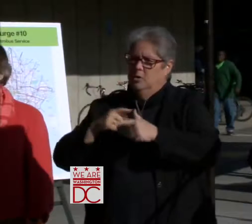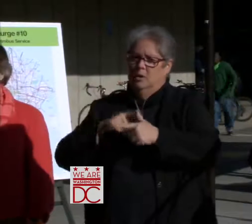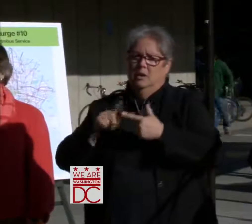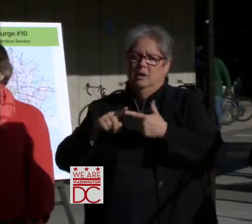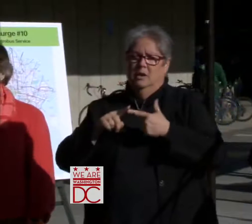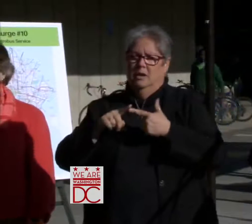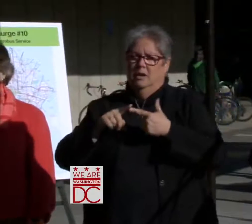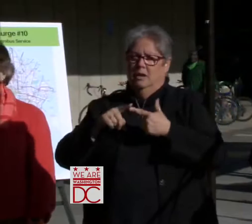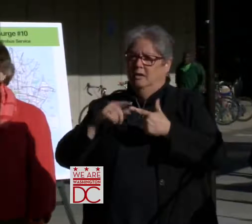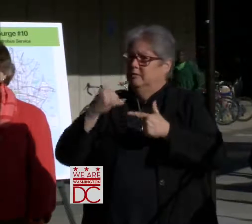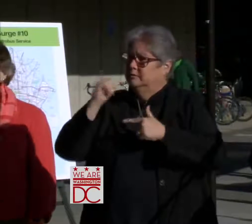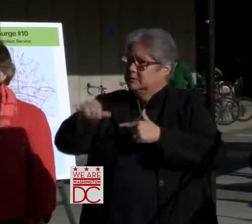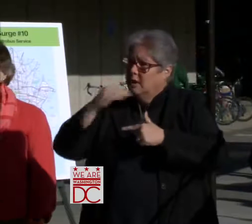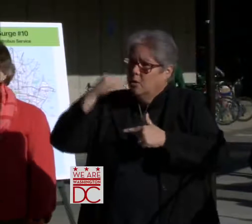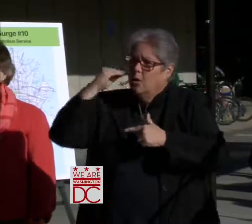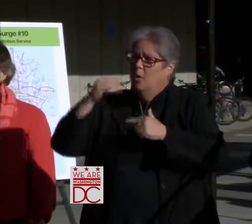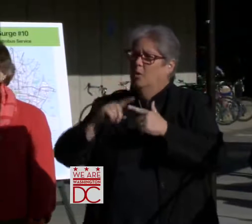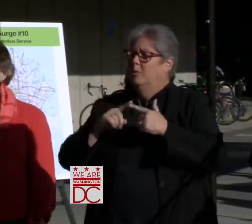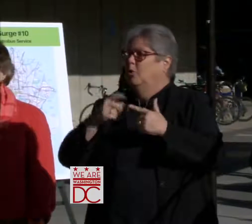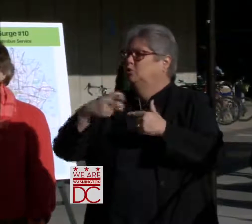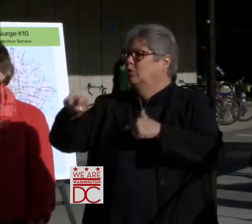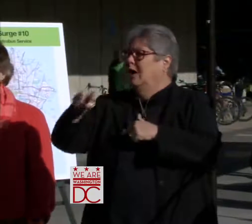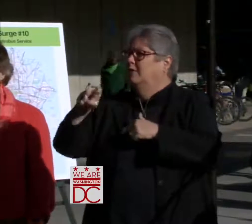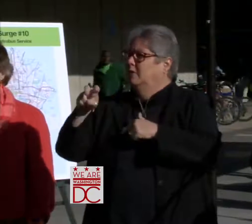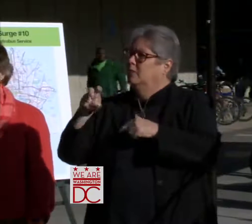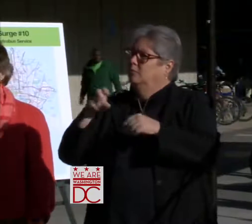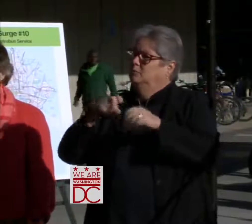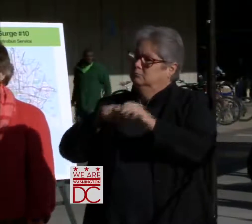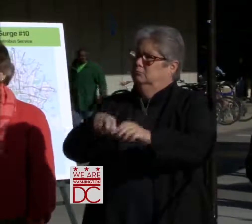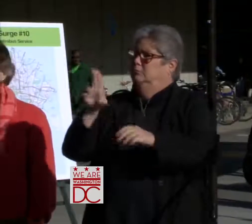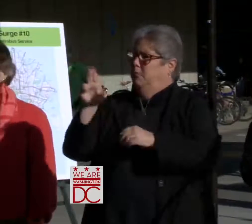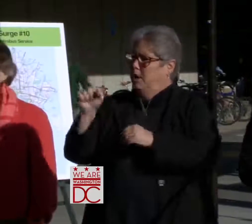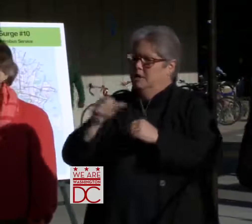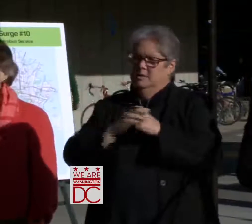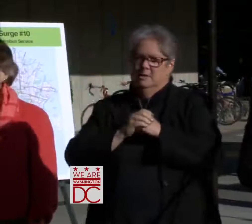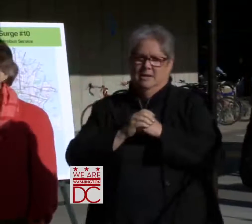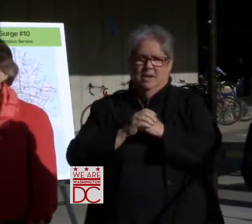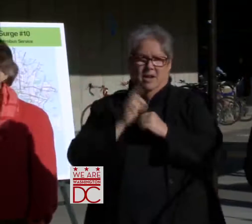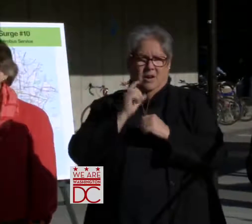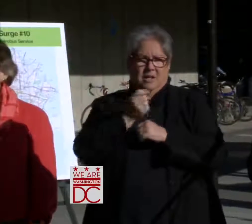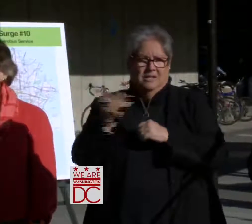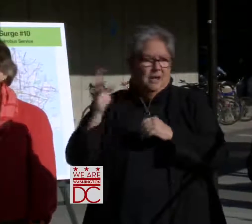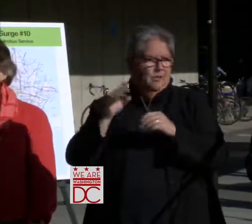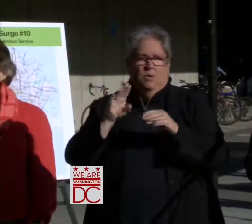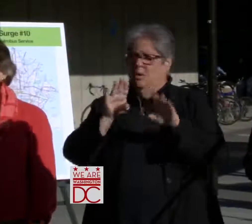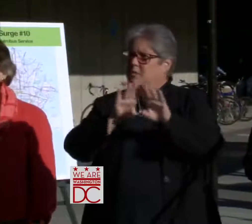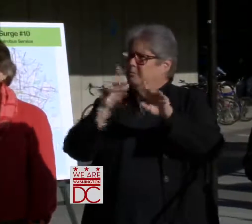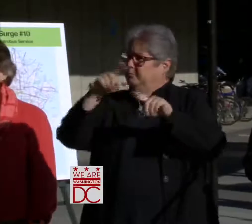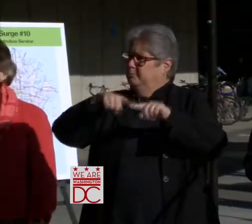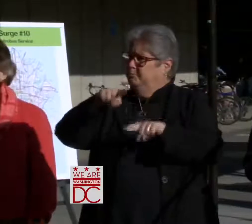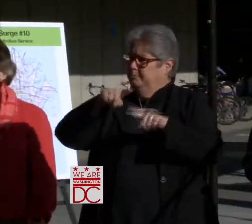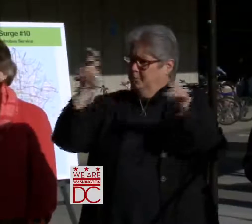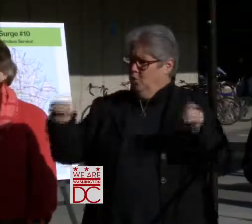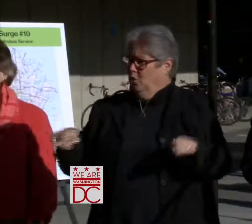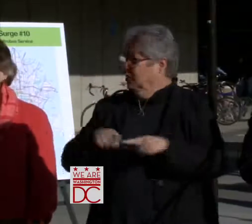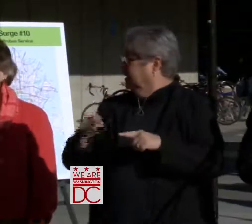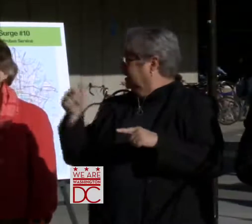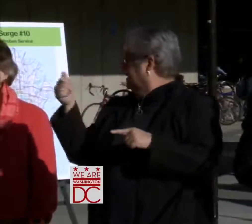PEAK AND USING BUS ALTERNATIVES. WE PUT A NUMBER OF WORDS UP HERE THAT SHOW THE NATURE OF THE WORK.